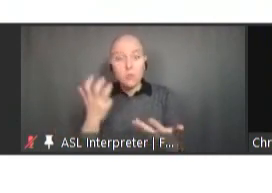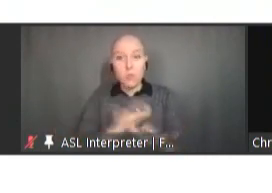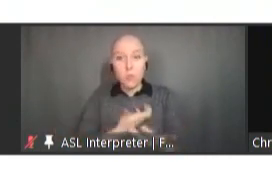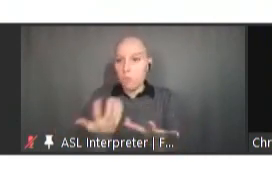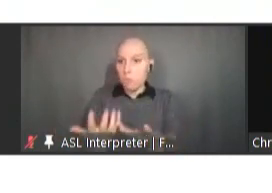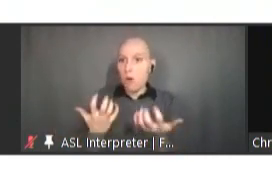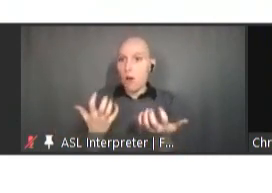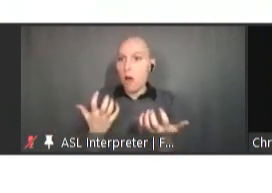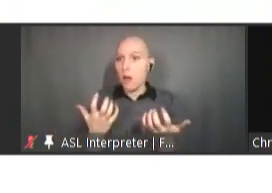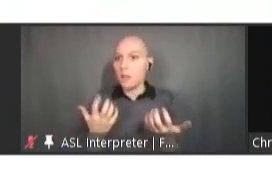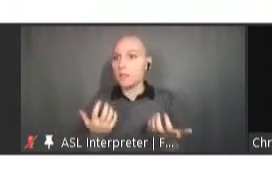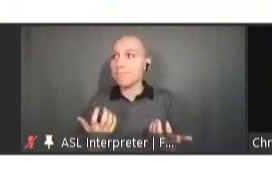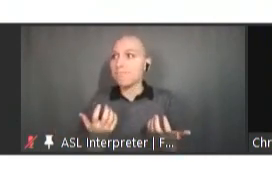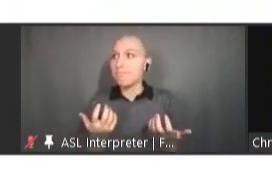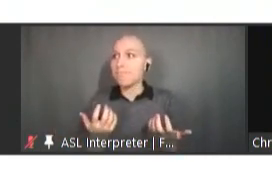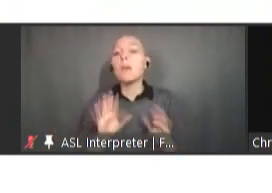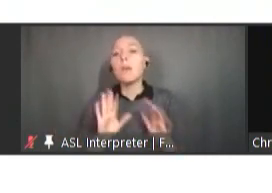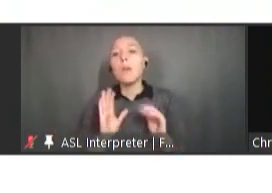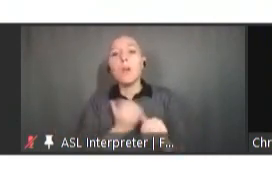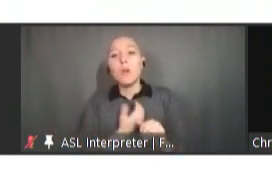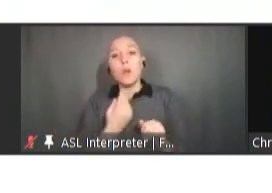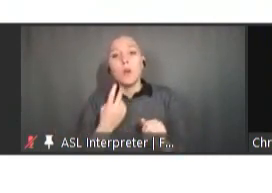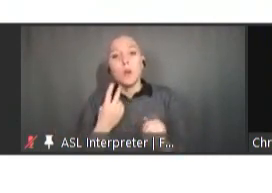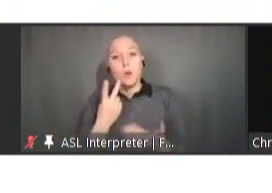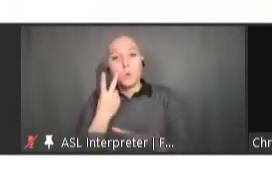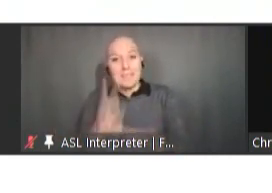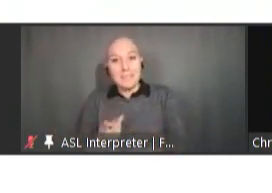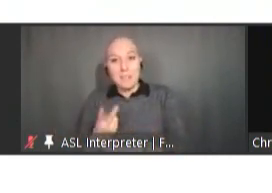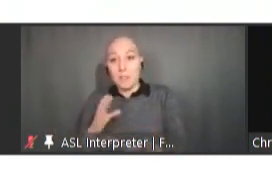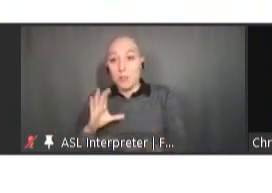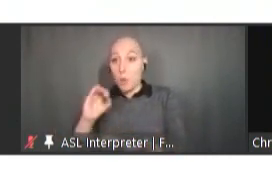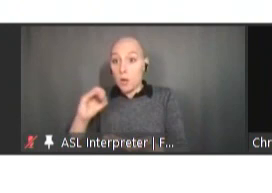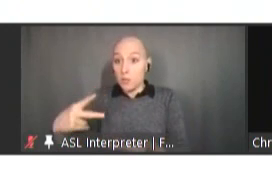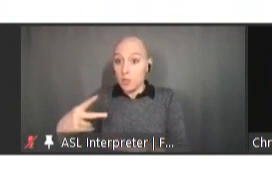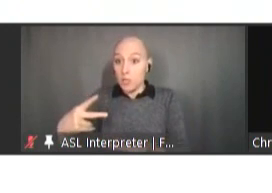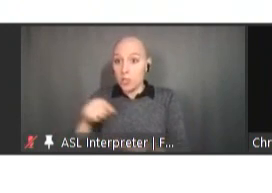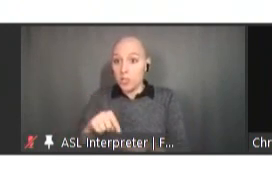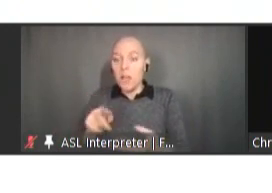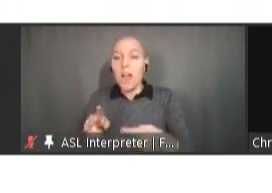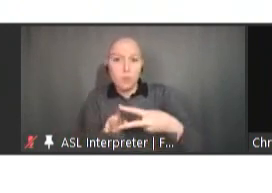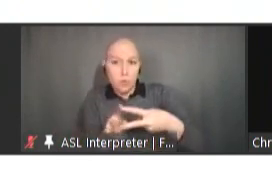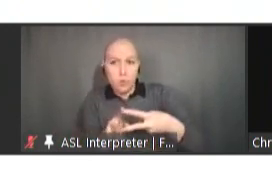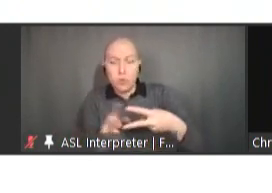we see the -- we see having correlates really having two significant roles. One is we want to